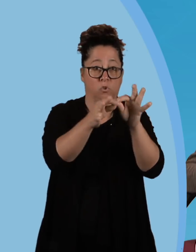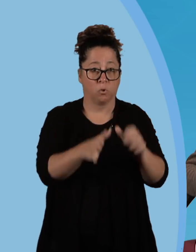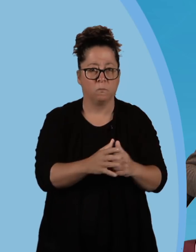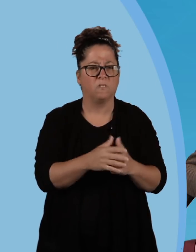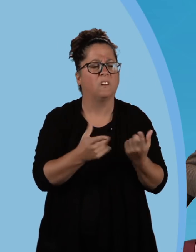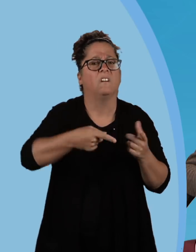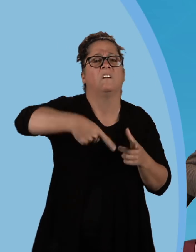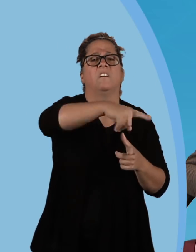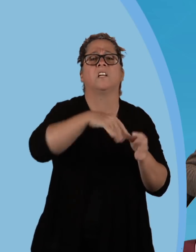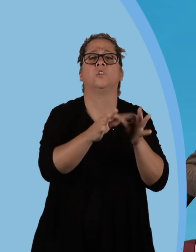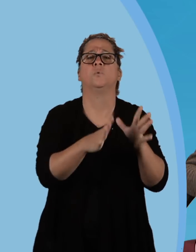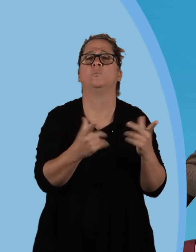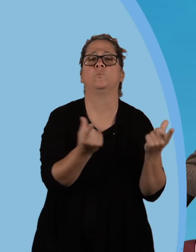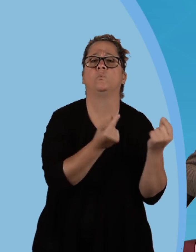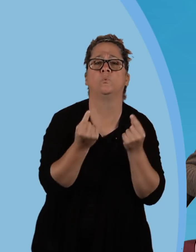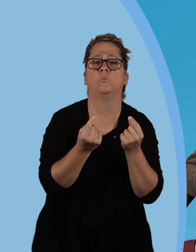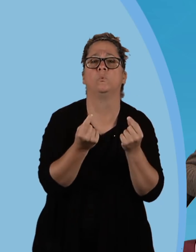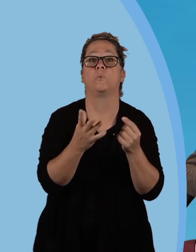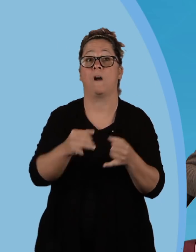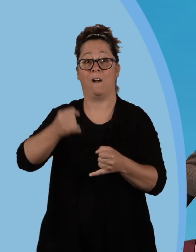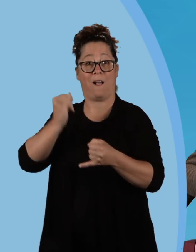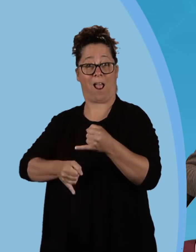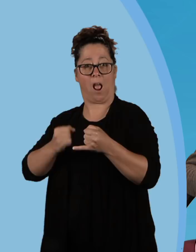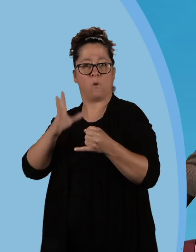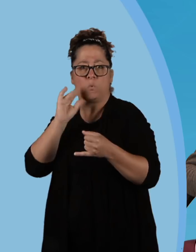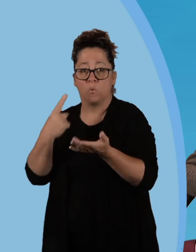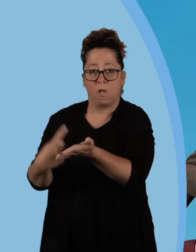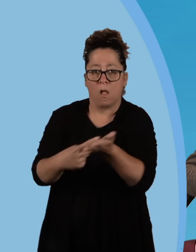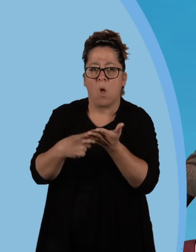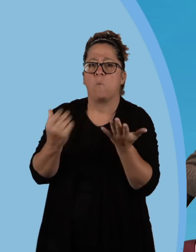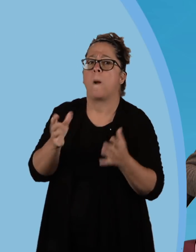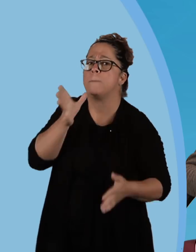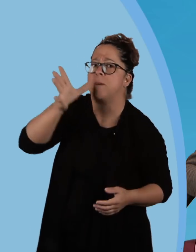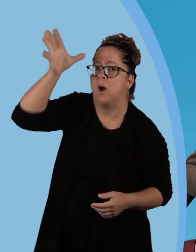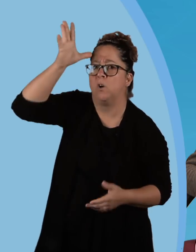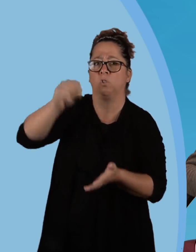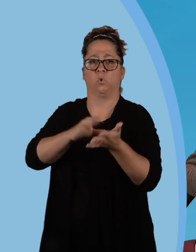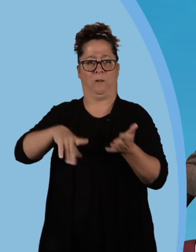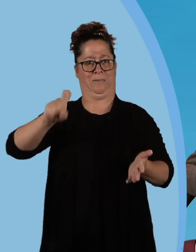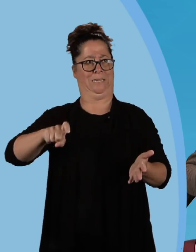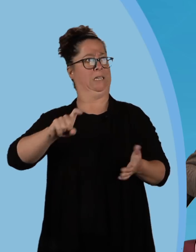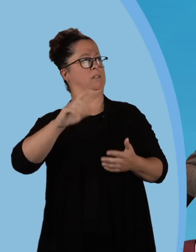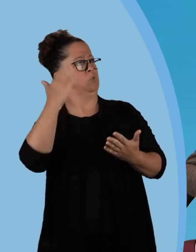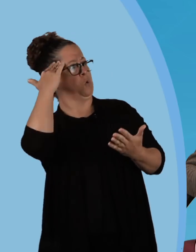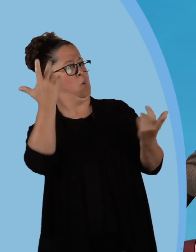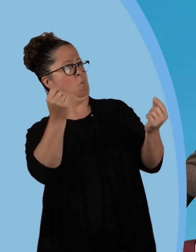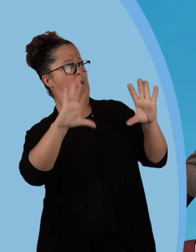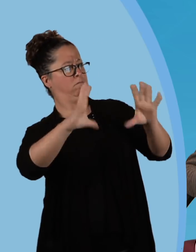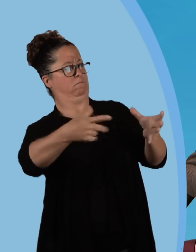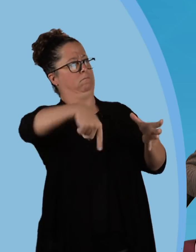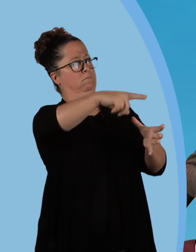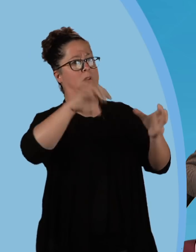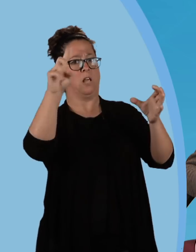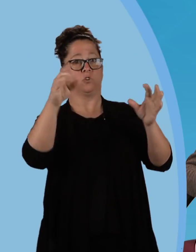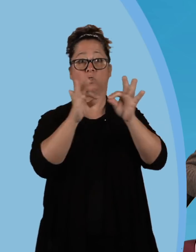can support the educational interpreter and what they do. And, finally, we're going to be talking about what parents and students need to know